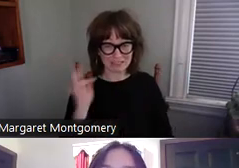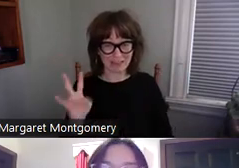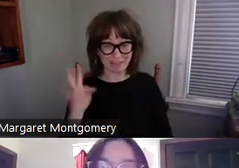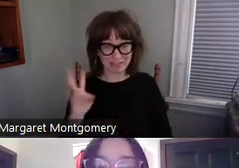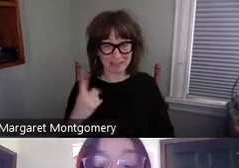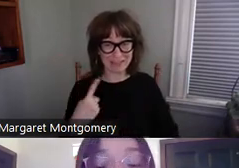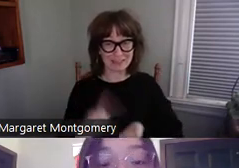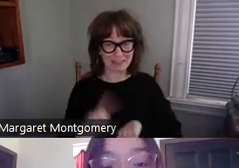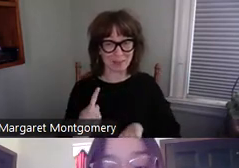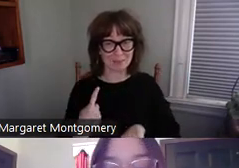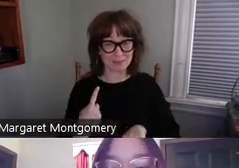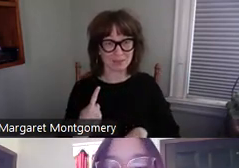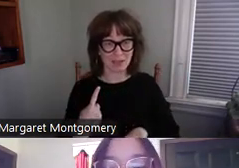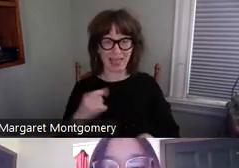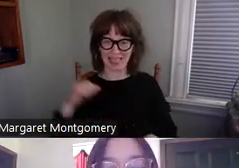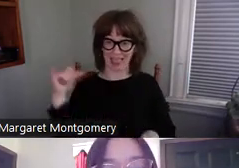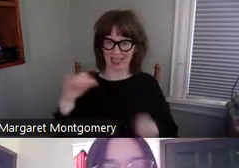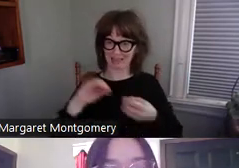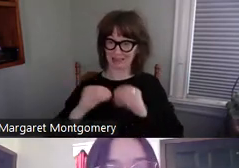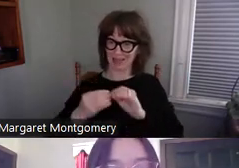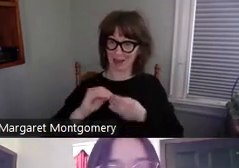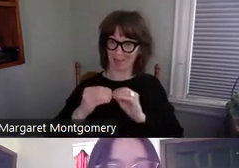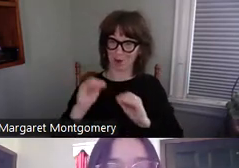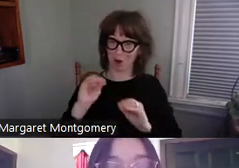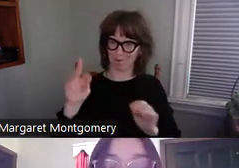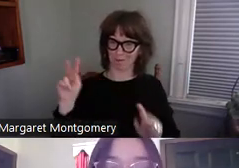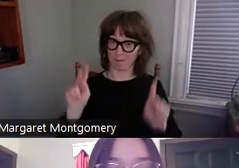this experience of abuse is, and how these survivors are not alone